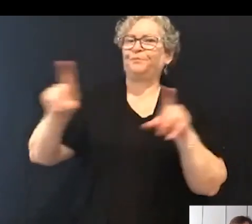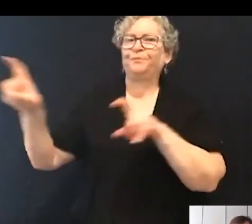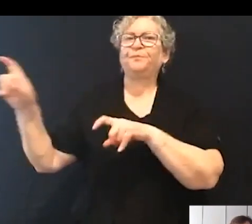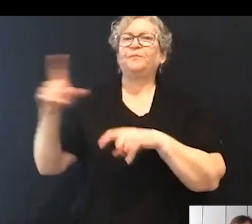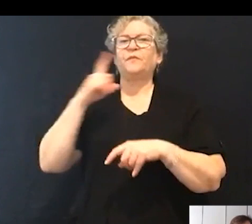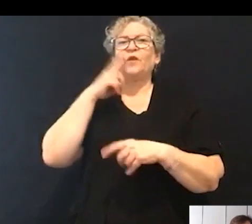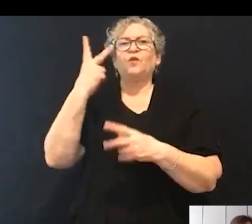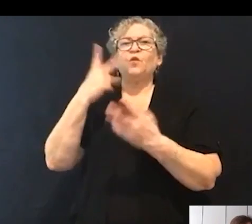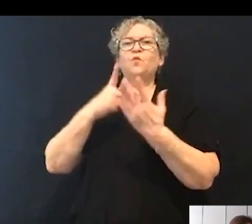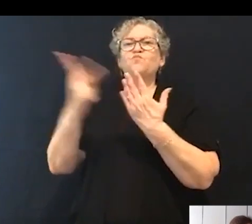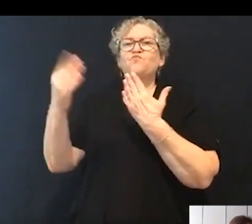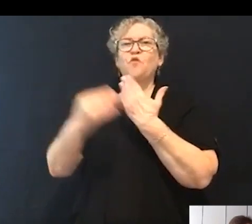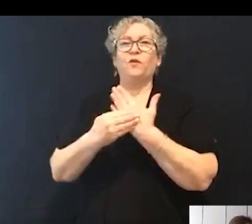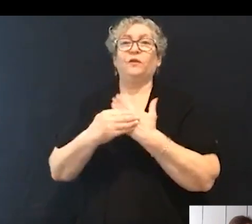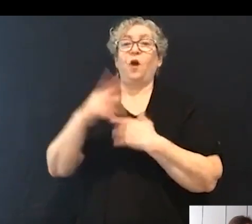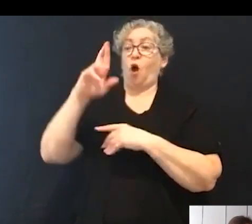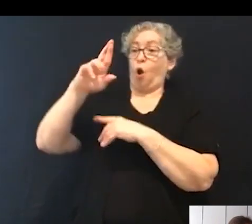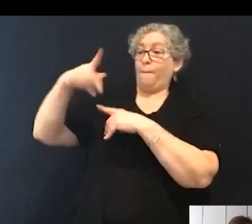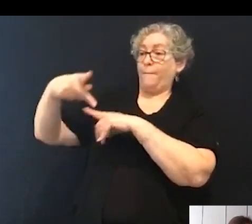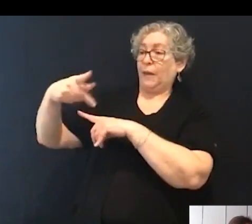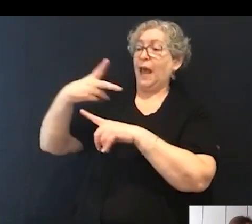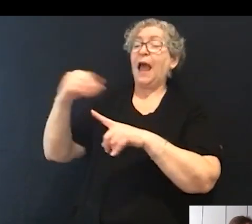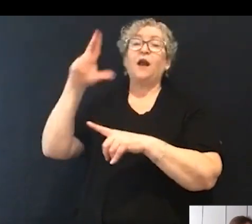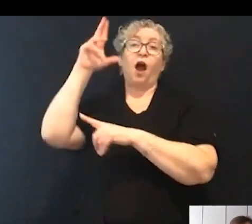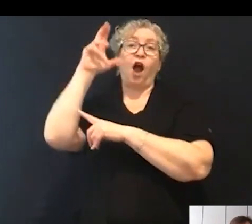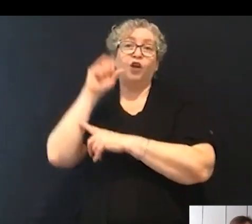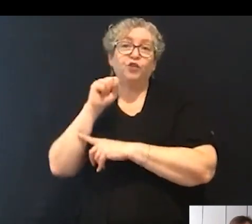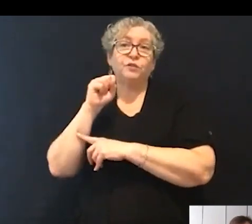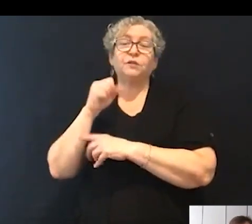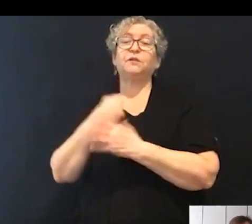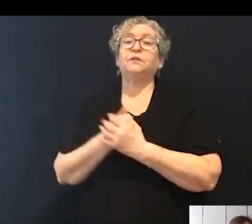in retinitis pigmentosa/Usher syndrome.